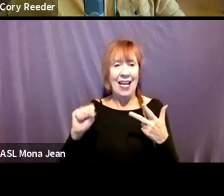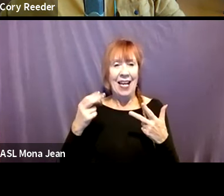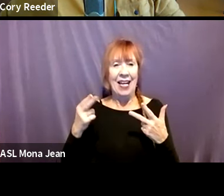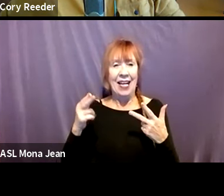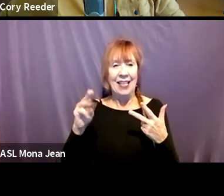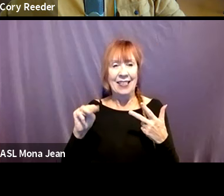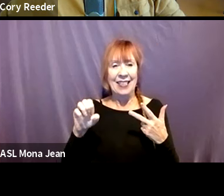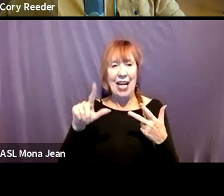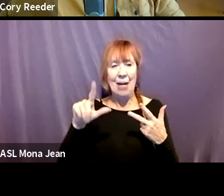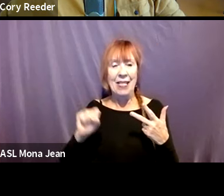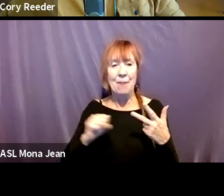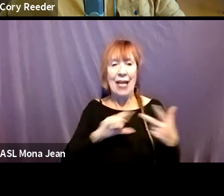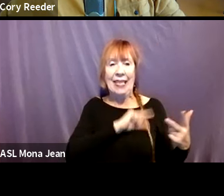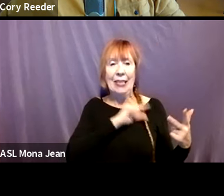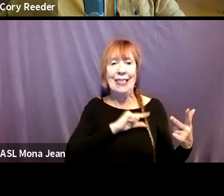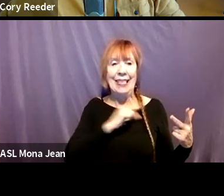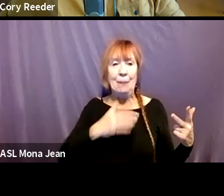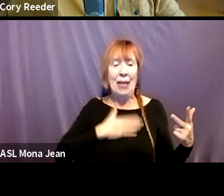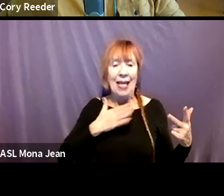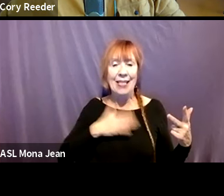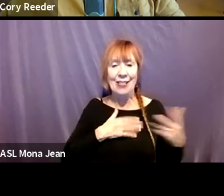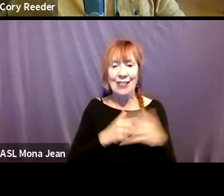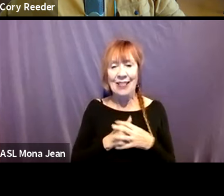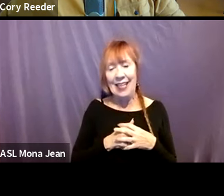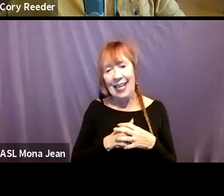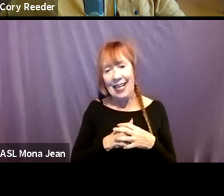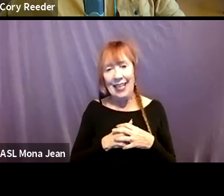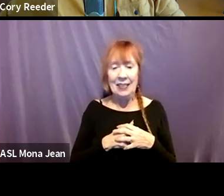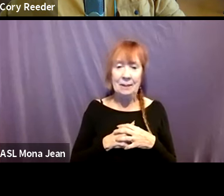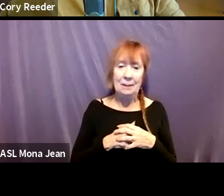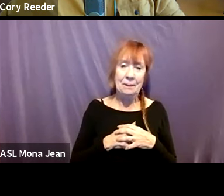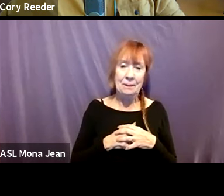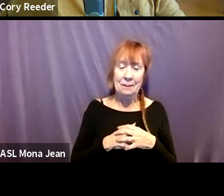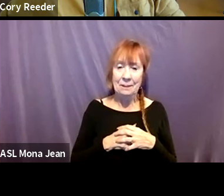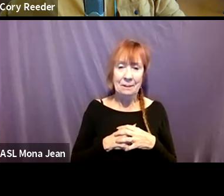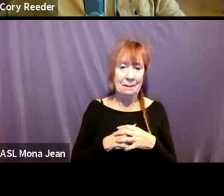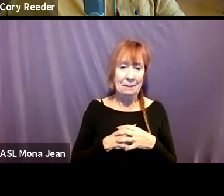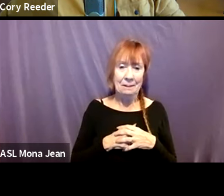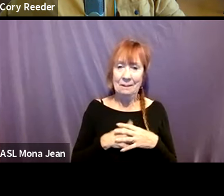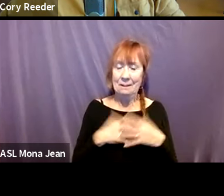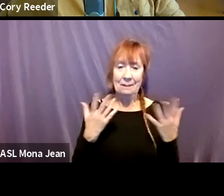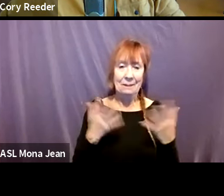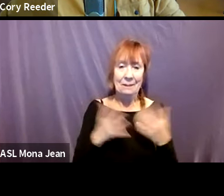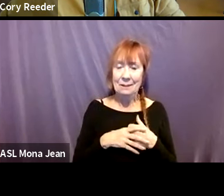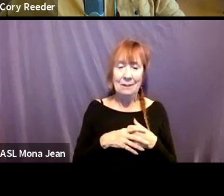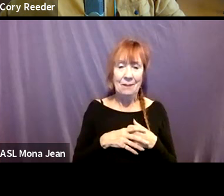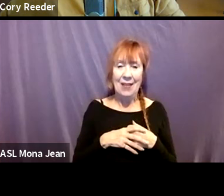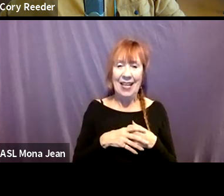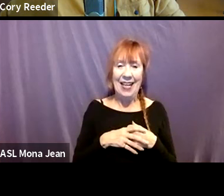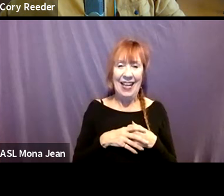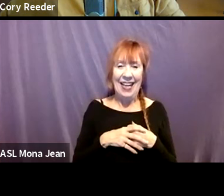(Sonny chuckling) oh God, I would say, like dabble psychedelics. I don't know.